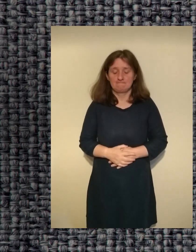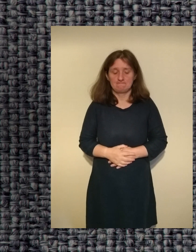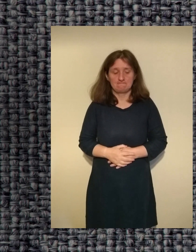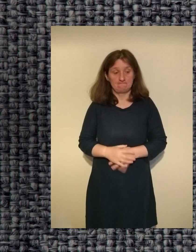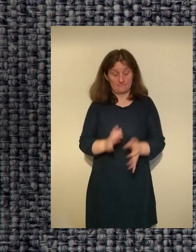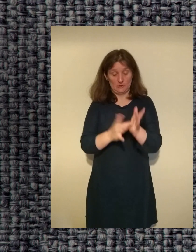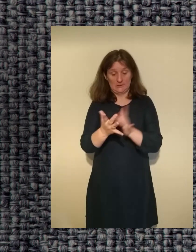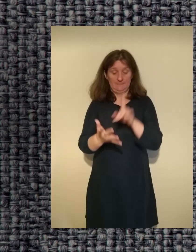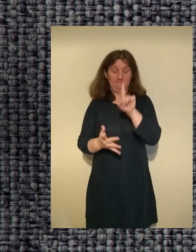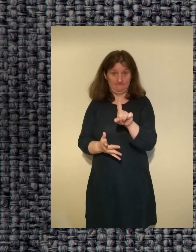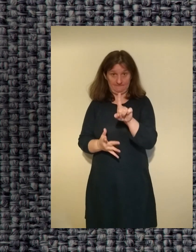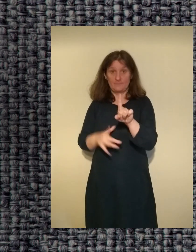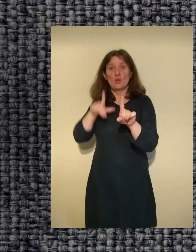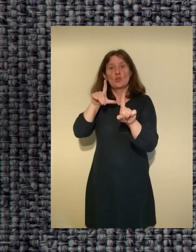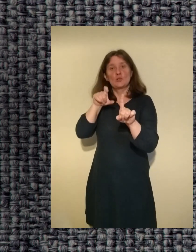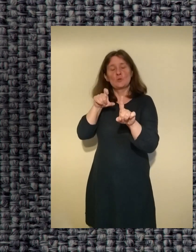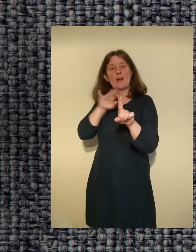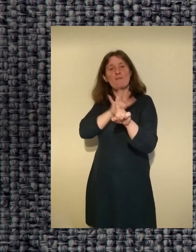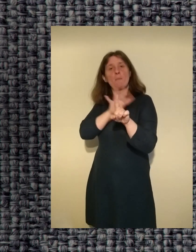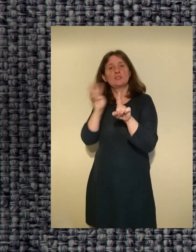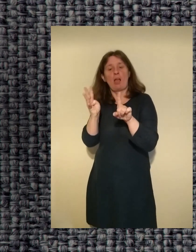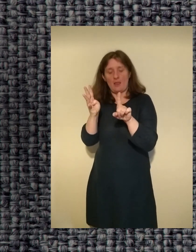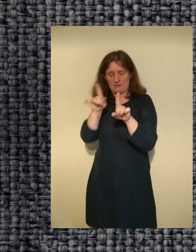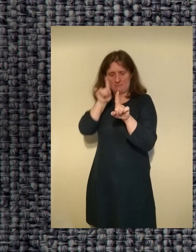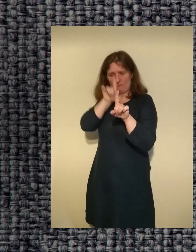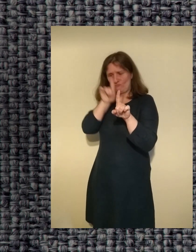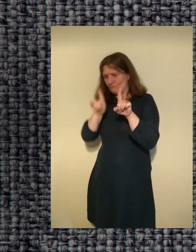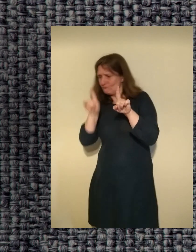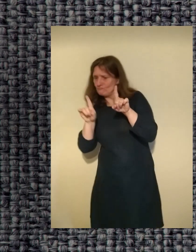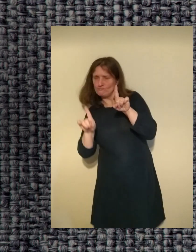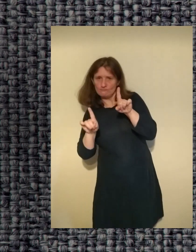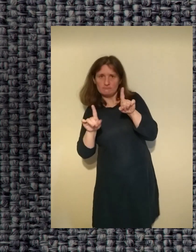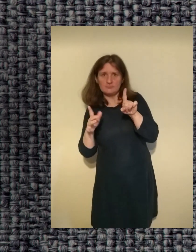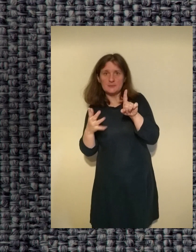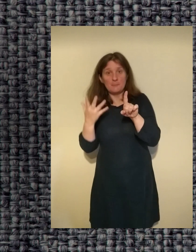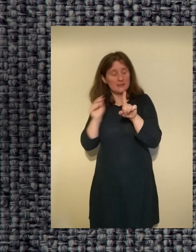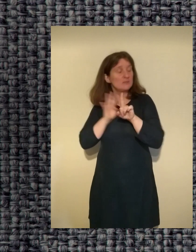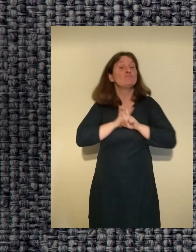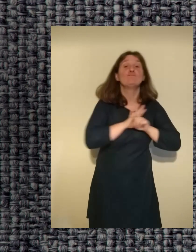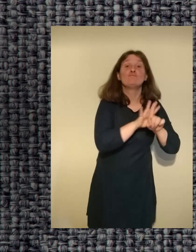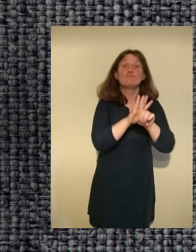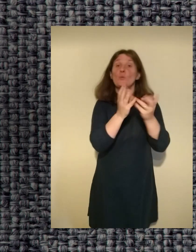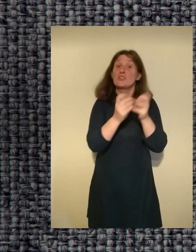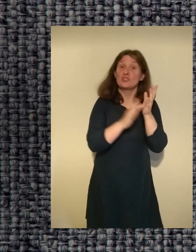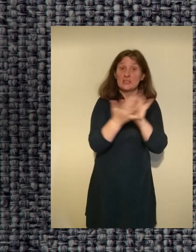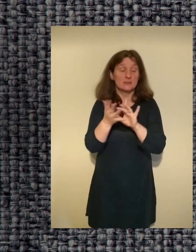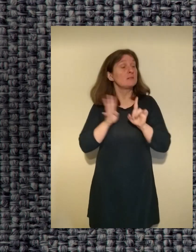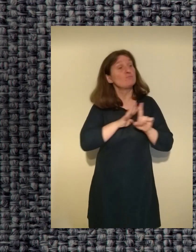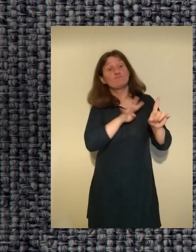life. Behind Jesus and to his right are the twelve apostles .. They are his followers . They